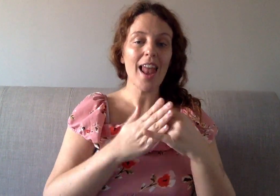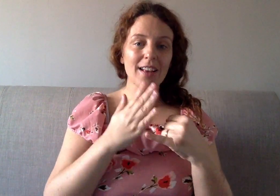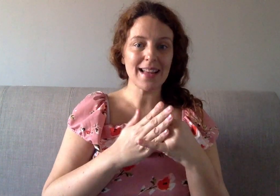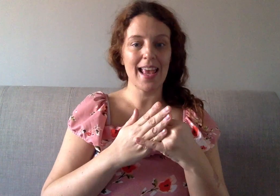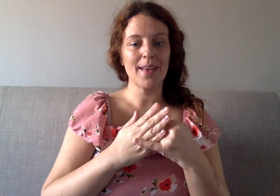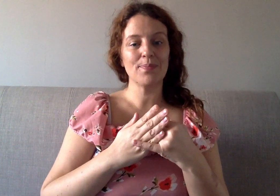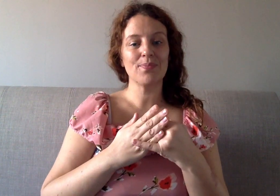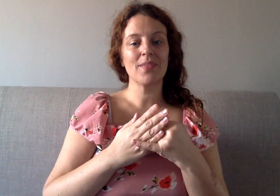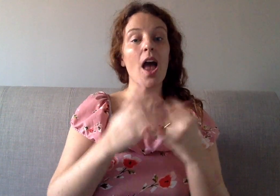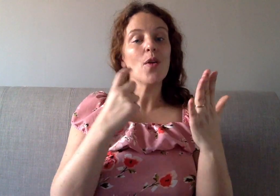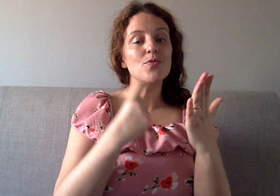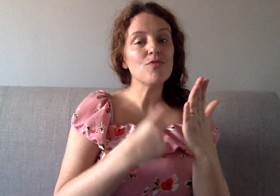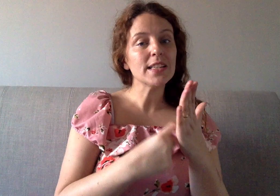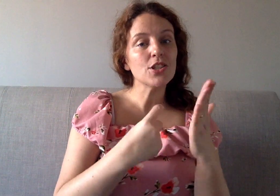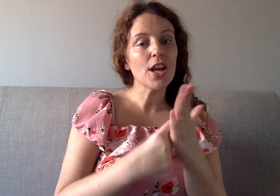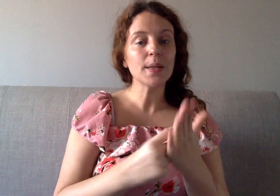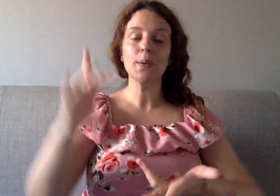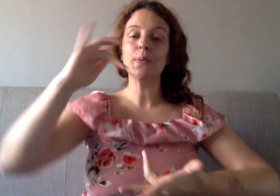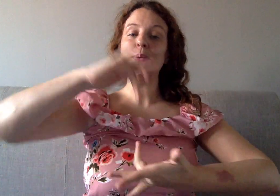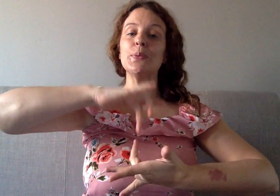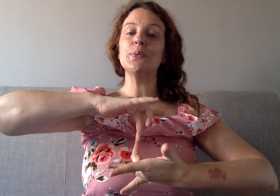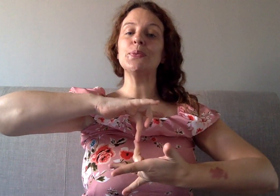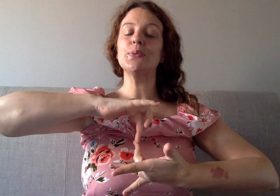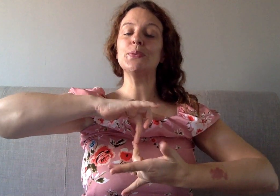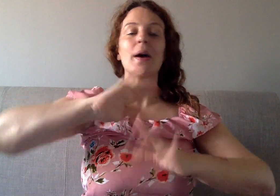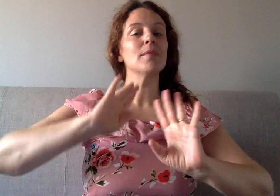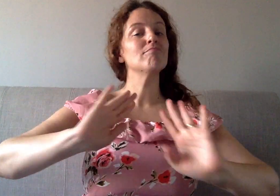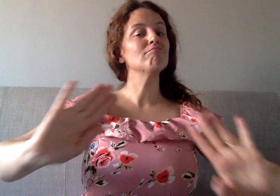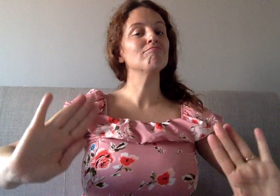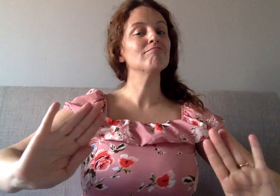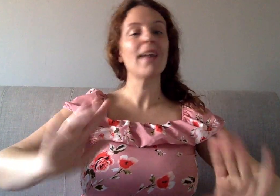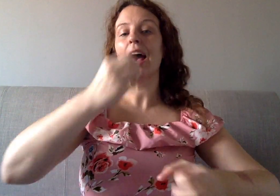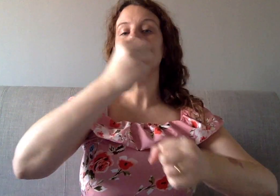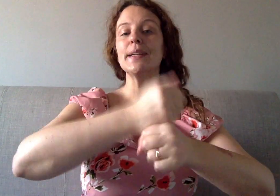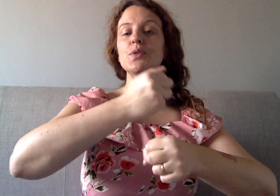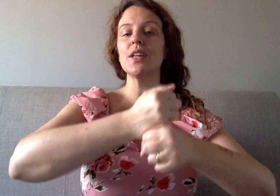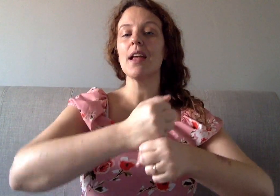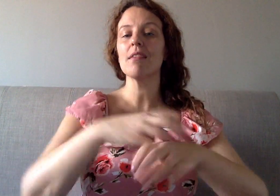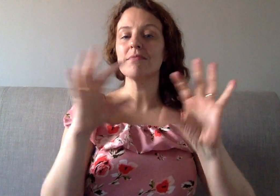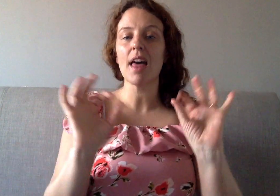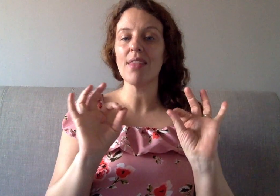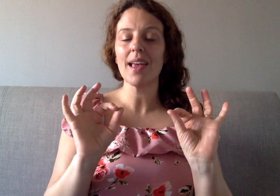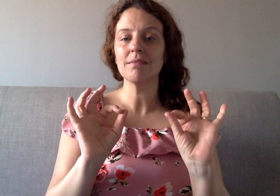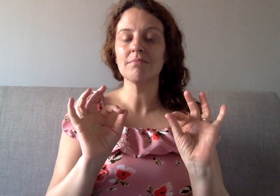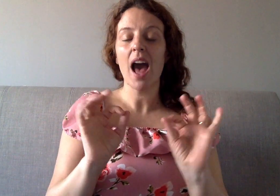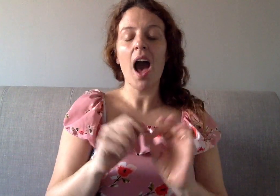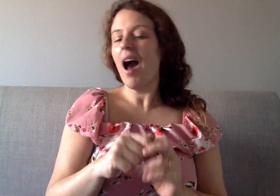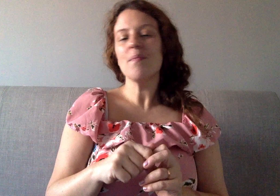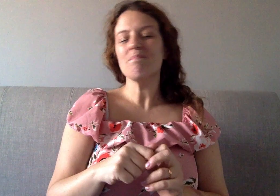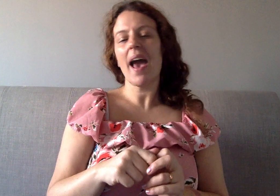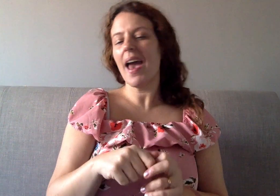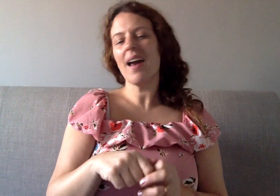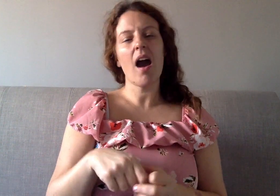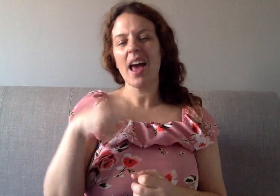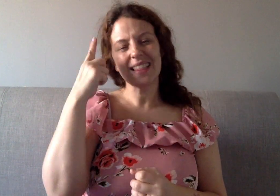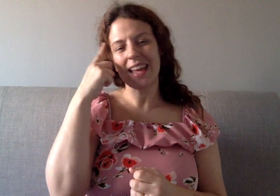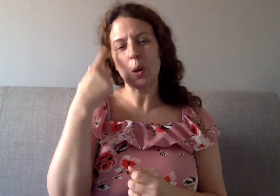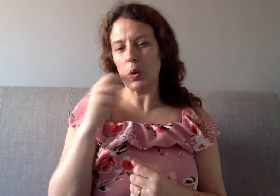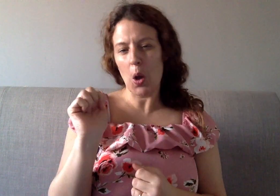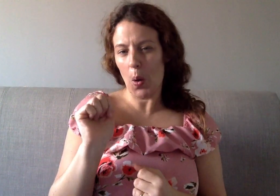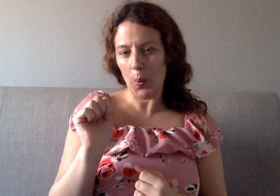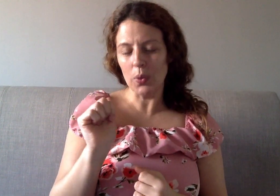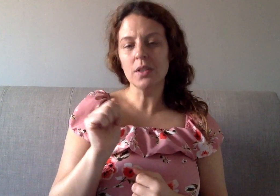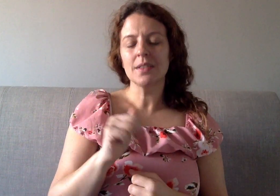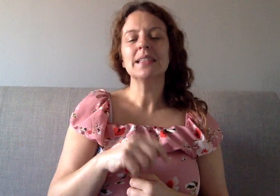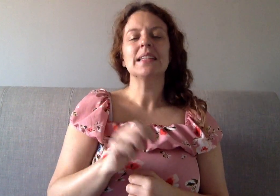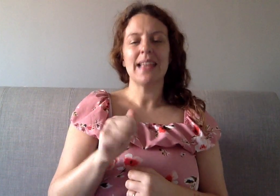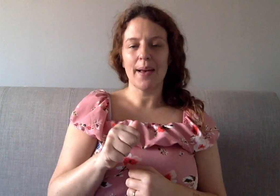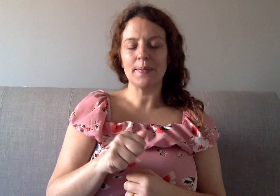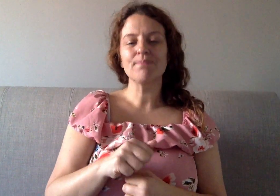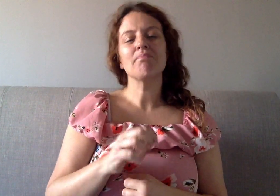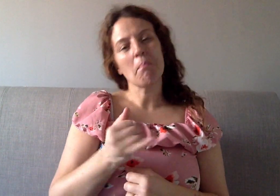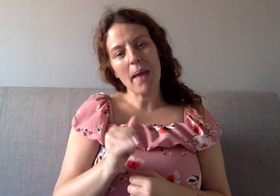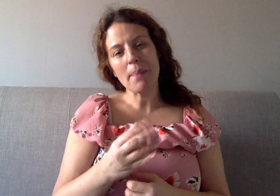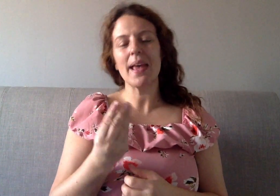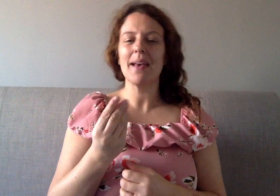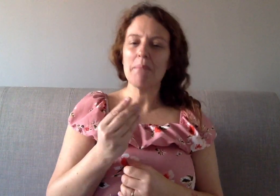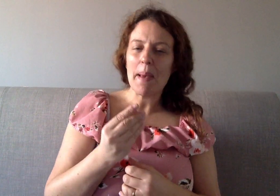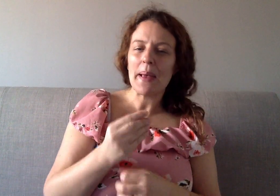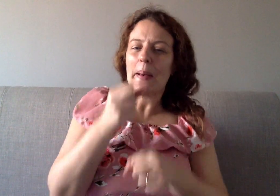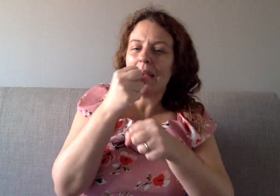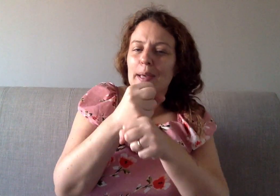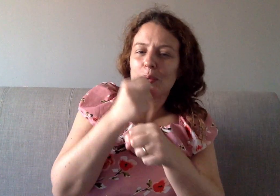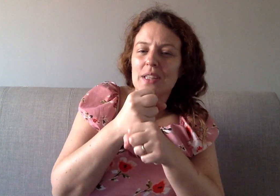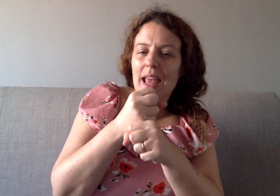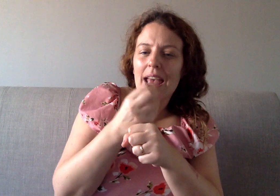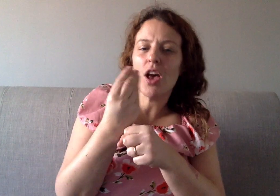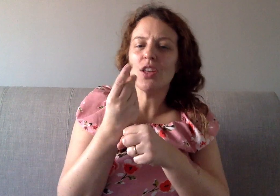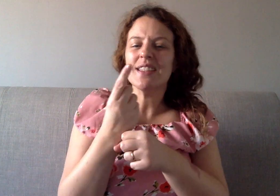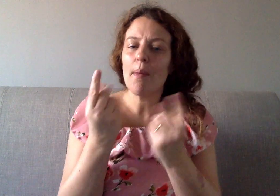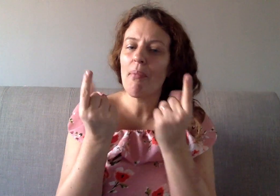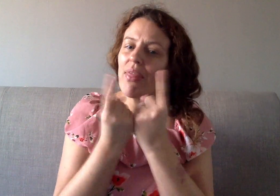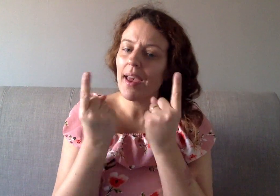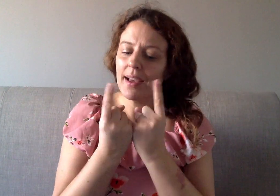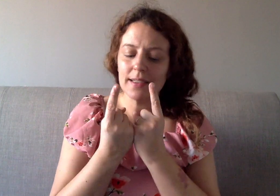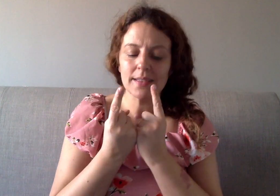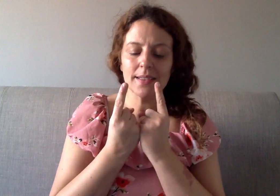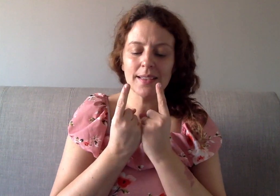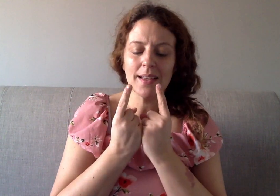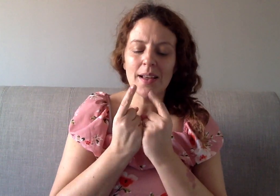Lastly I don't think Richard was completely innocent. Maybe guilty of something's